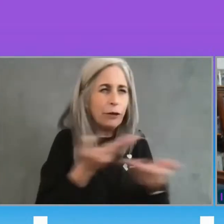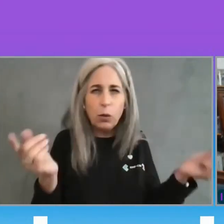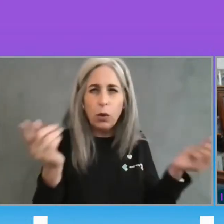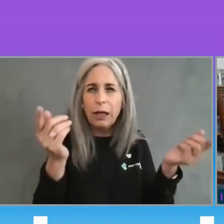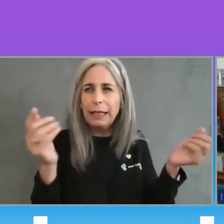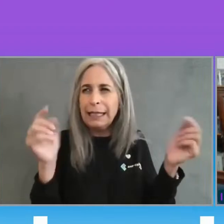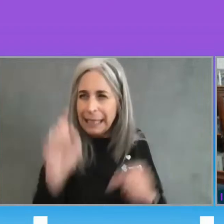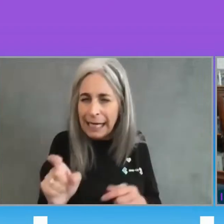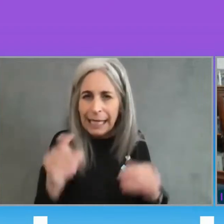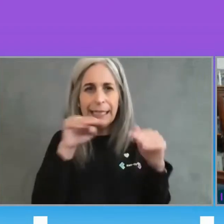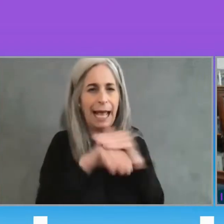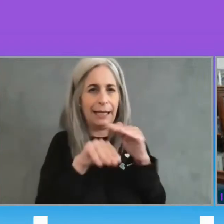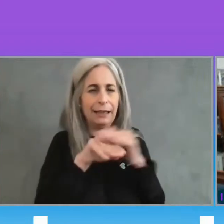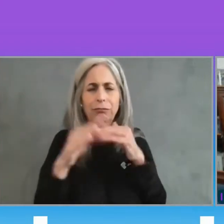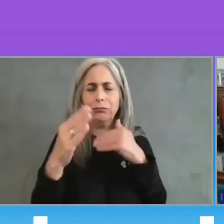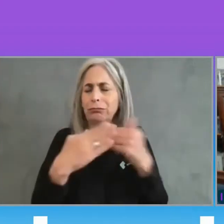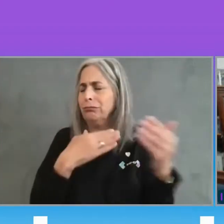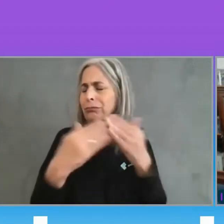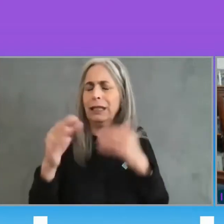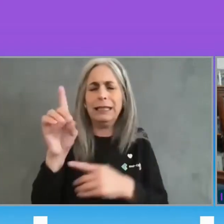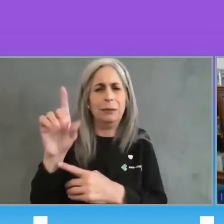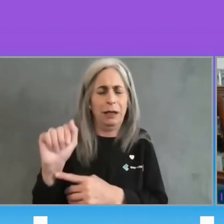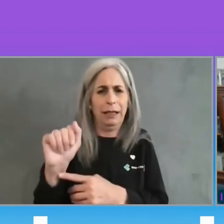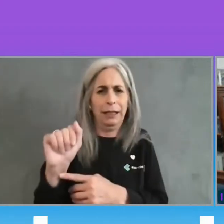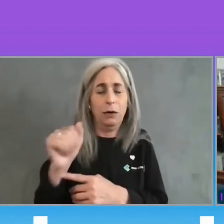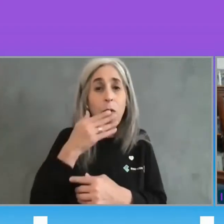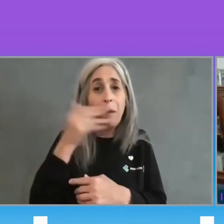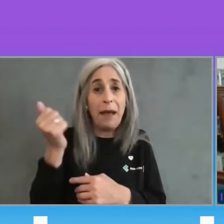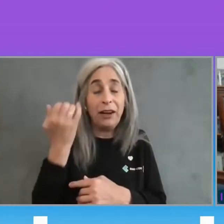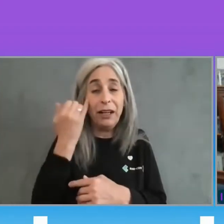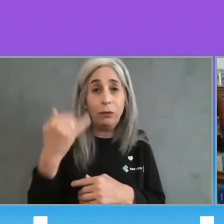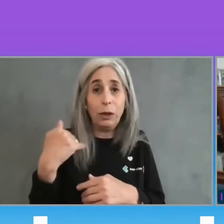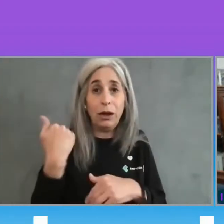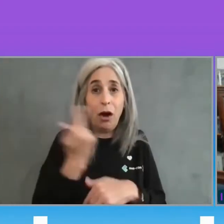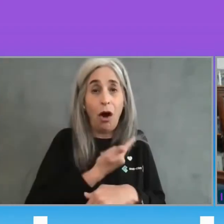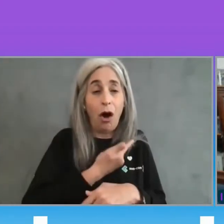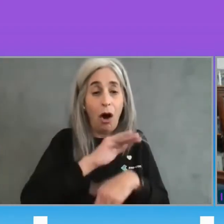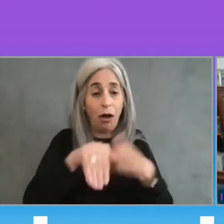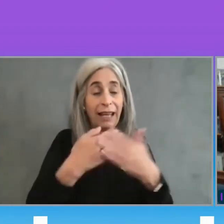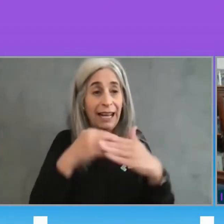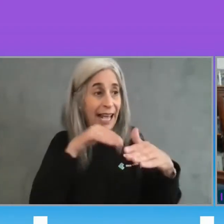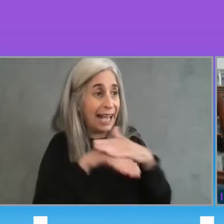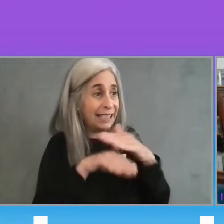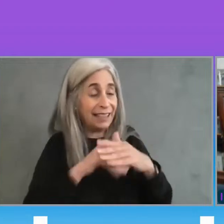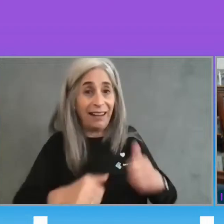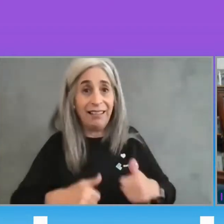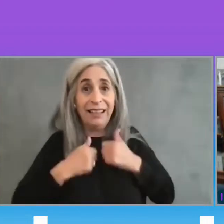needs access regardless of their disability. And we're all better